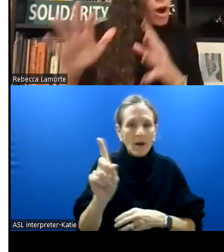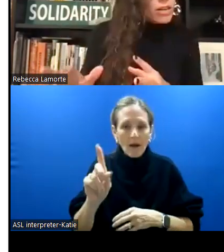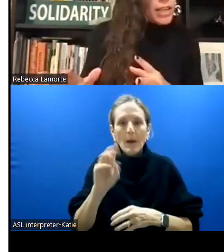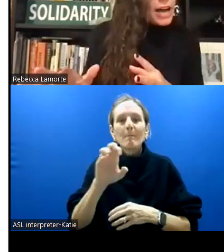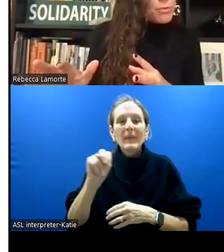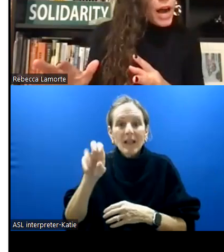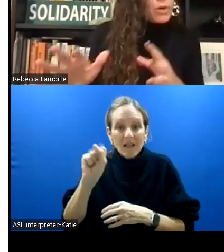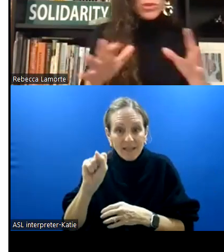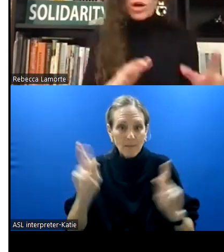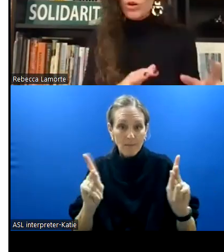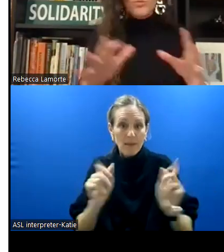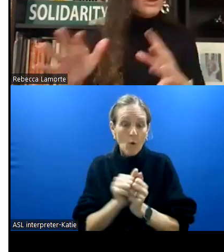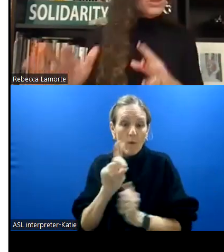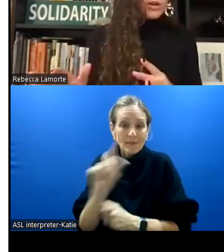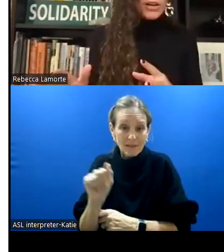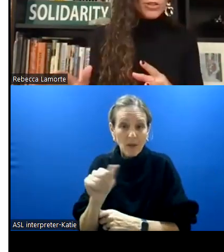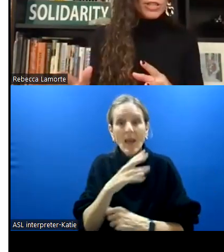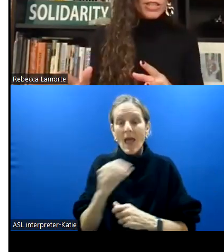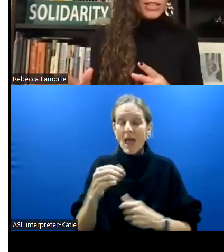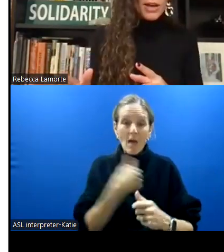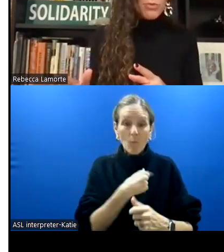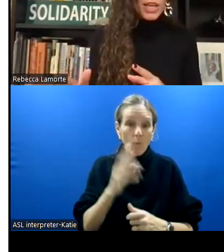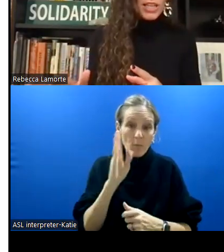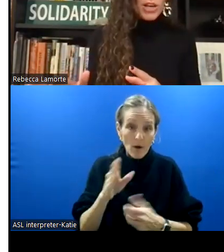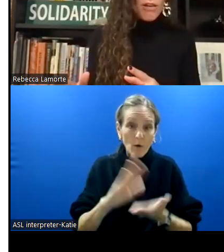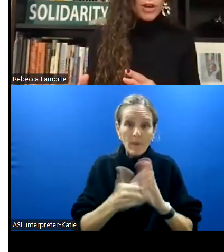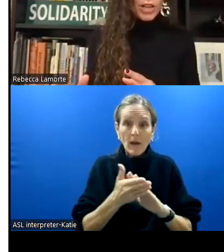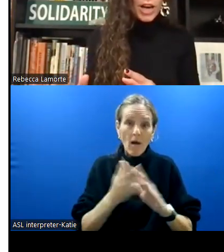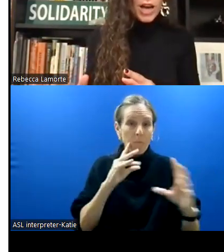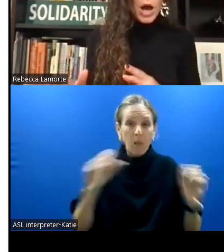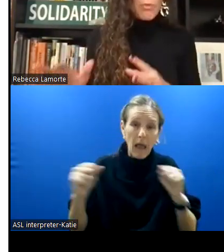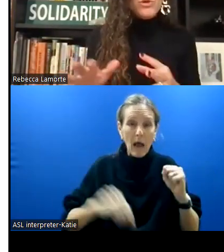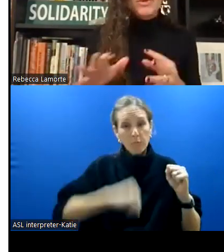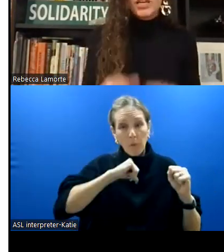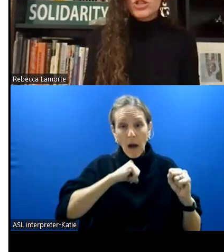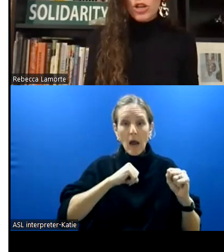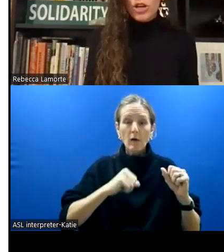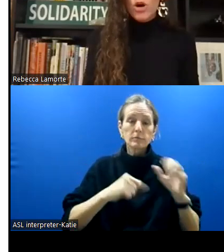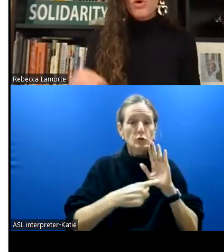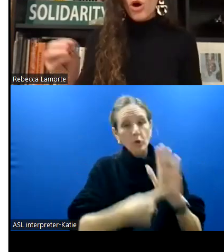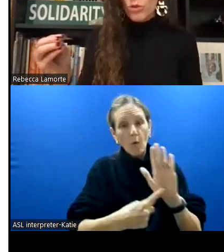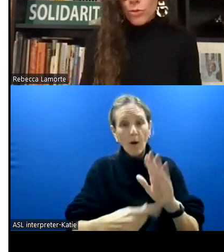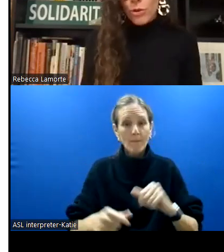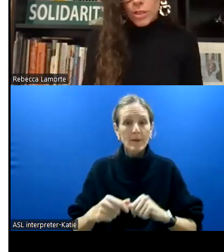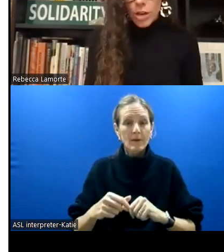we are loud and proud, we're showing up, we're showing out, as Christie said, when we kicked it off earlier. But we're making sure we're also focusing